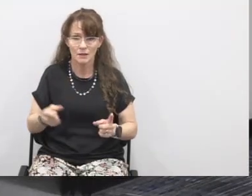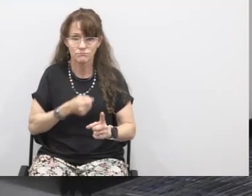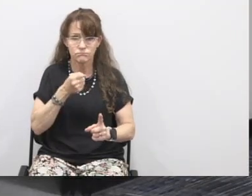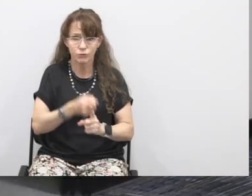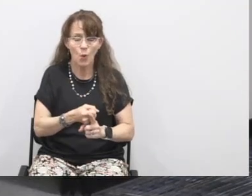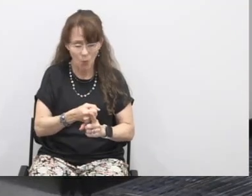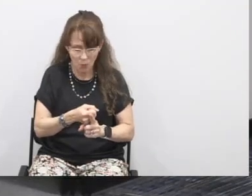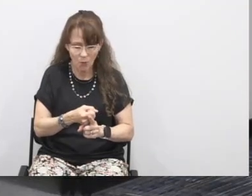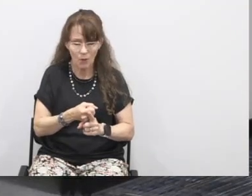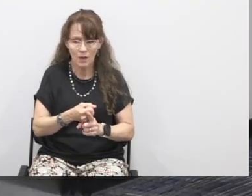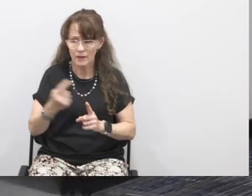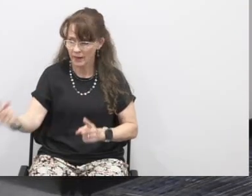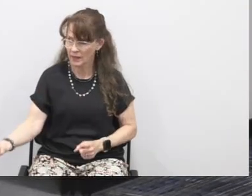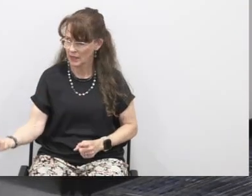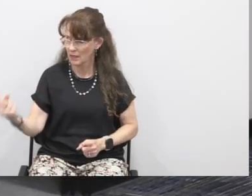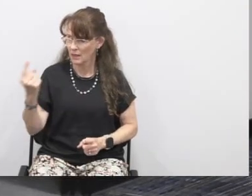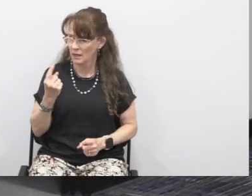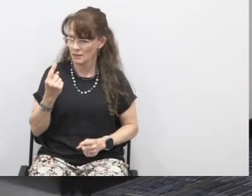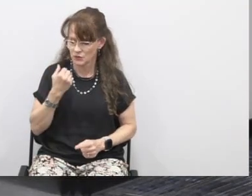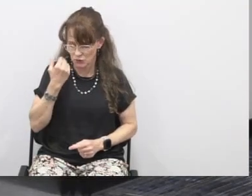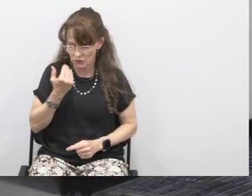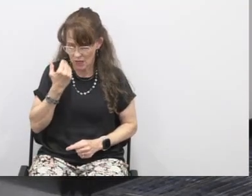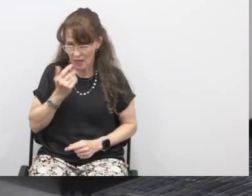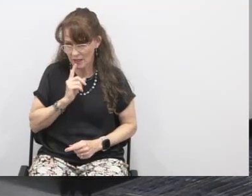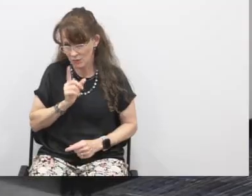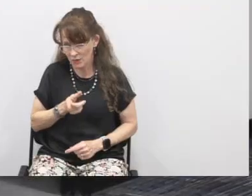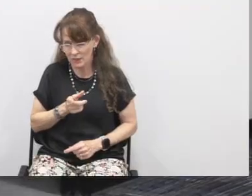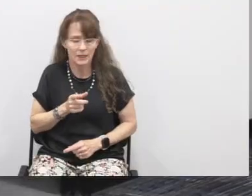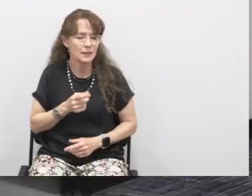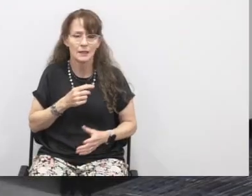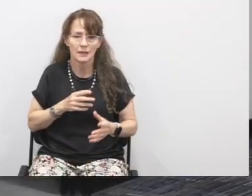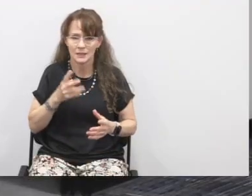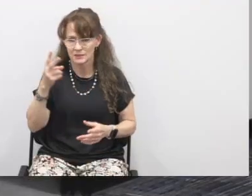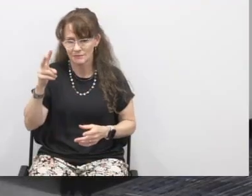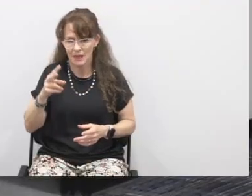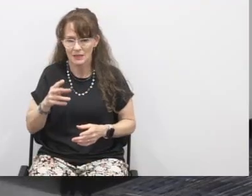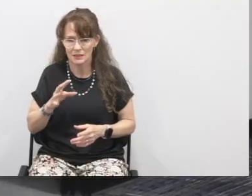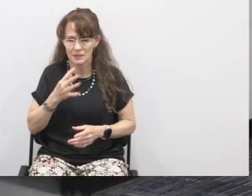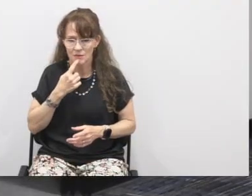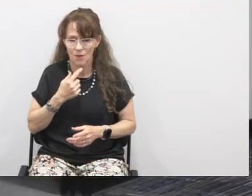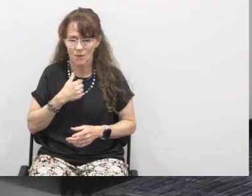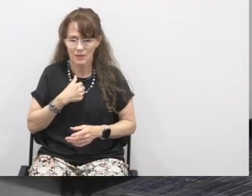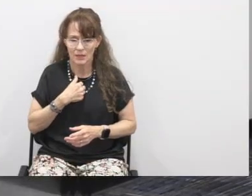one of them came up to me, he was shy obviously, and in Spanish he told me that.